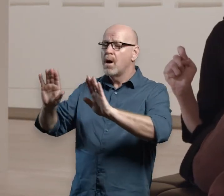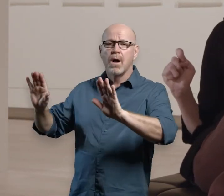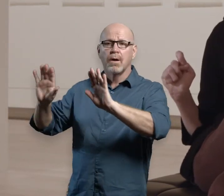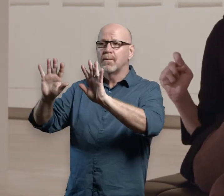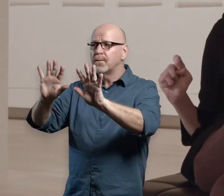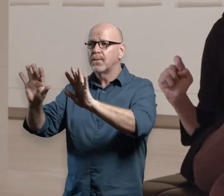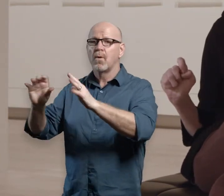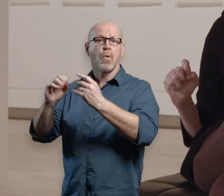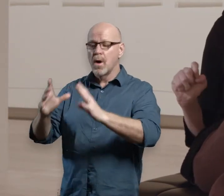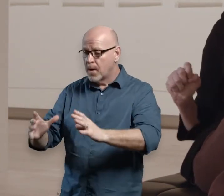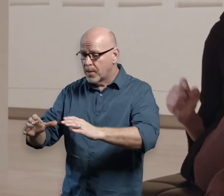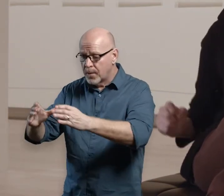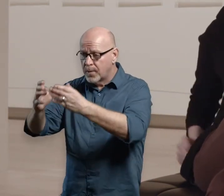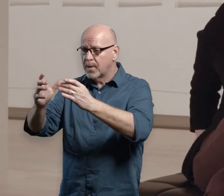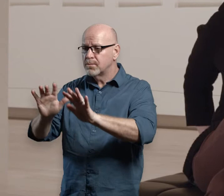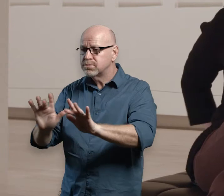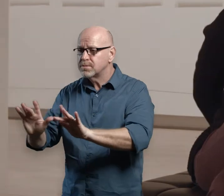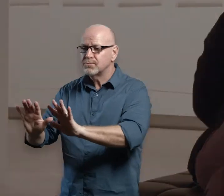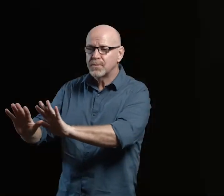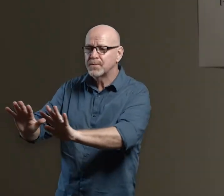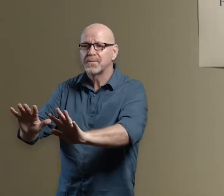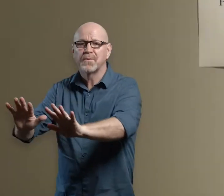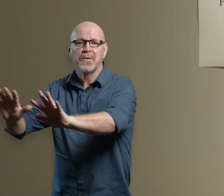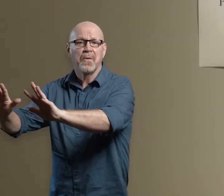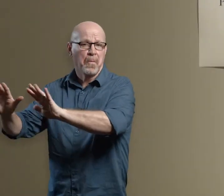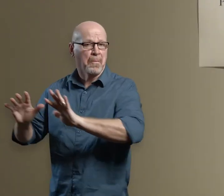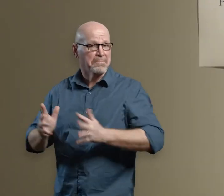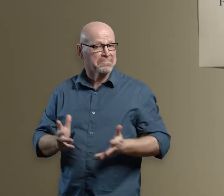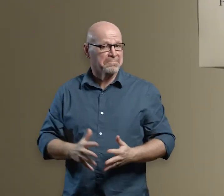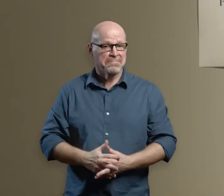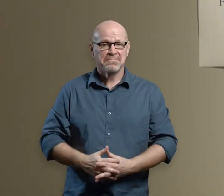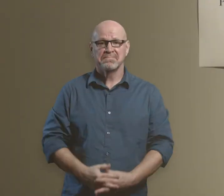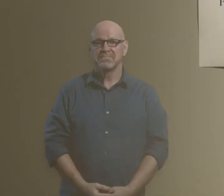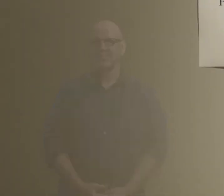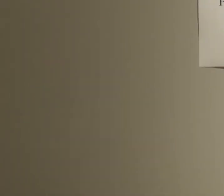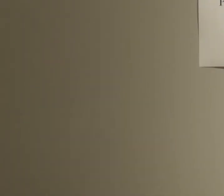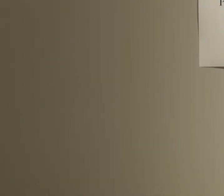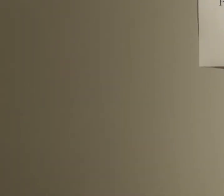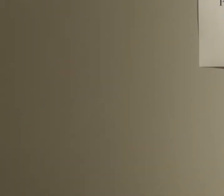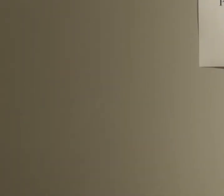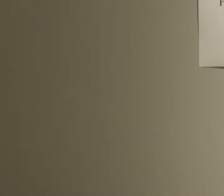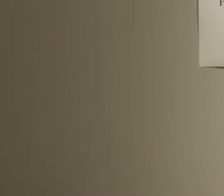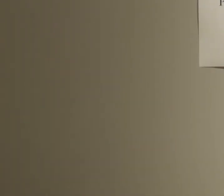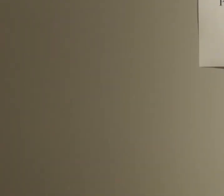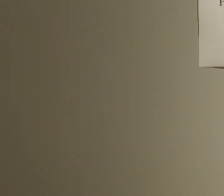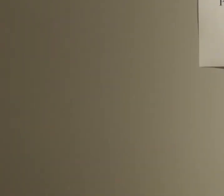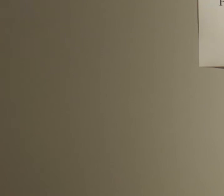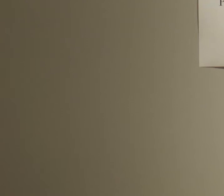touched, so people can experience it. Hanging on a grey wall towards the right is a piece of art on a rectangular piece of